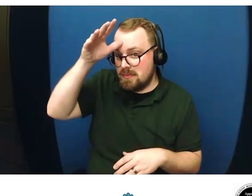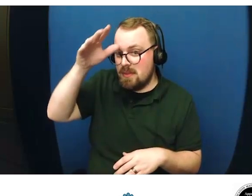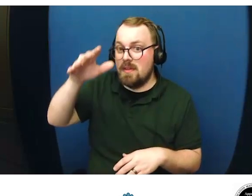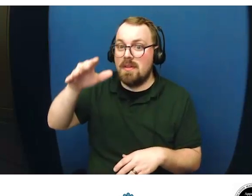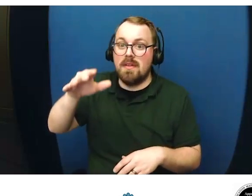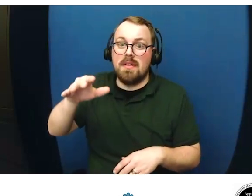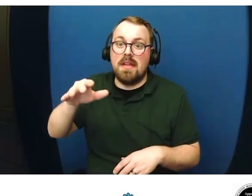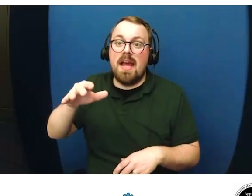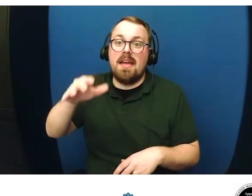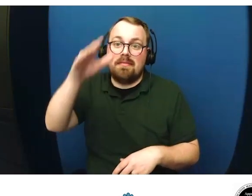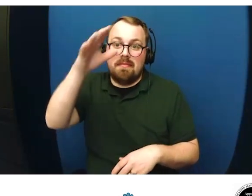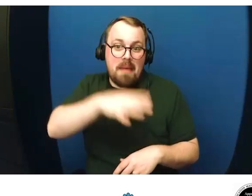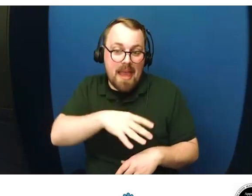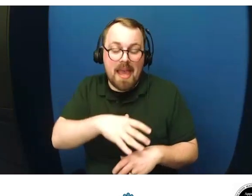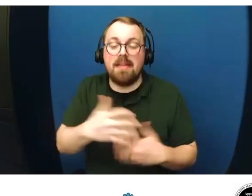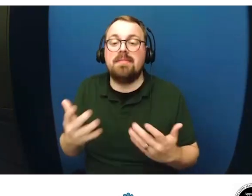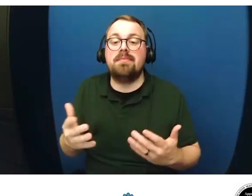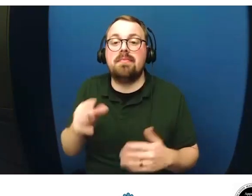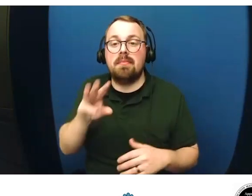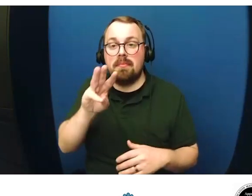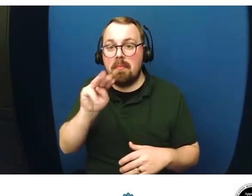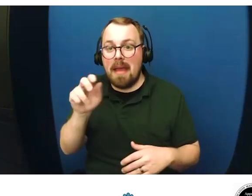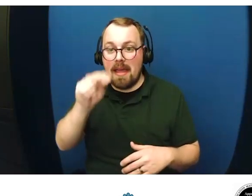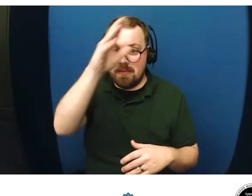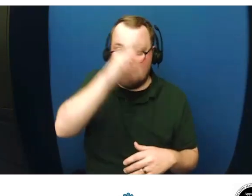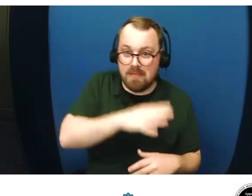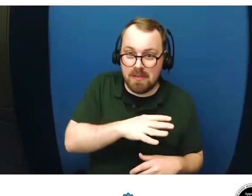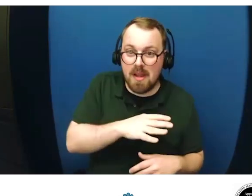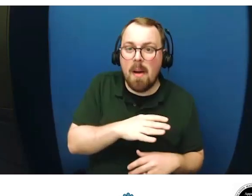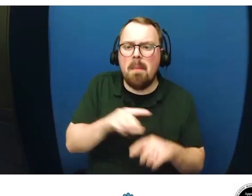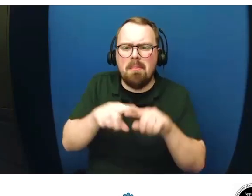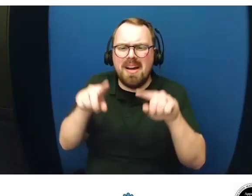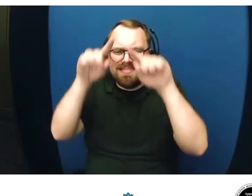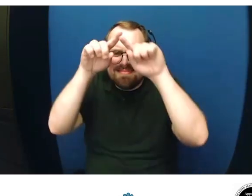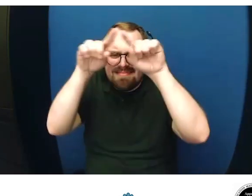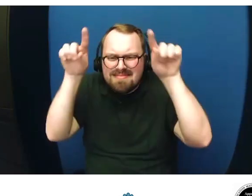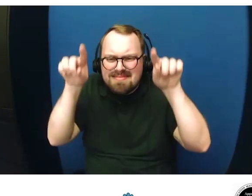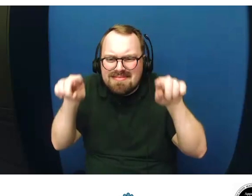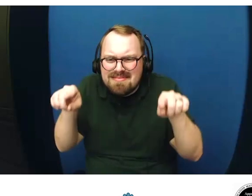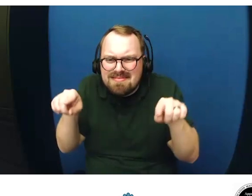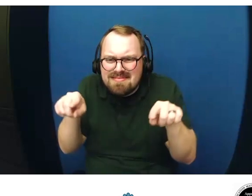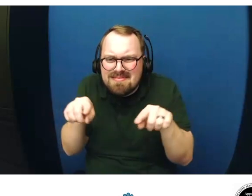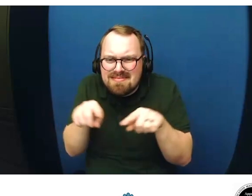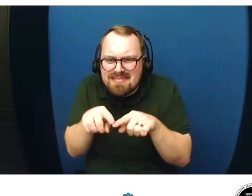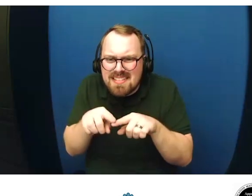and then your thumb to your chest, you're signing "Man", and they have a ten degree visual